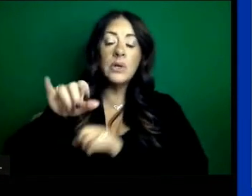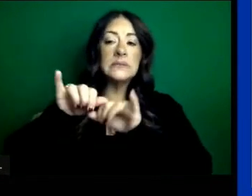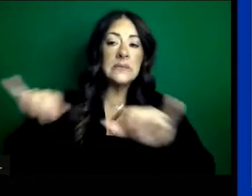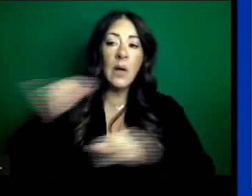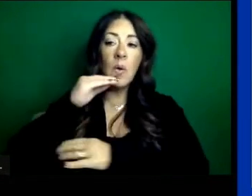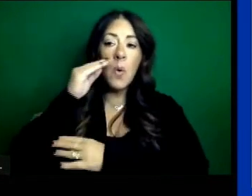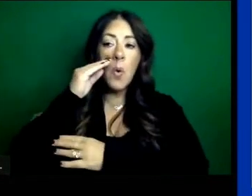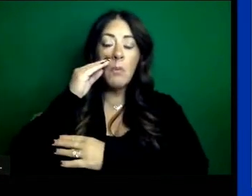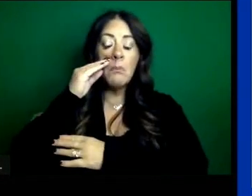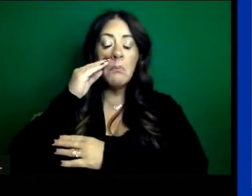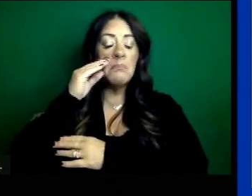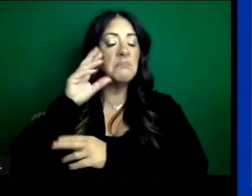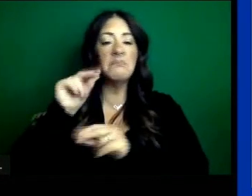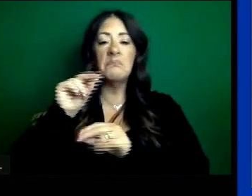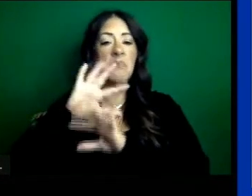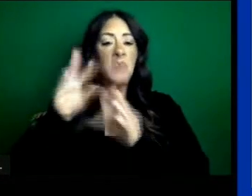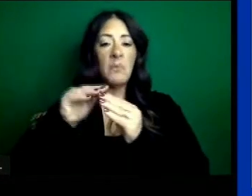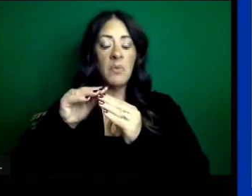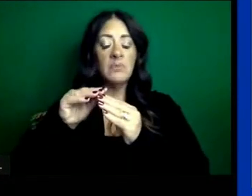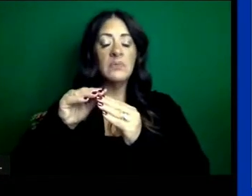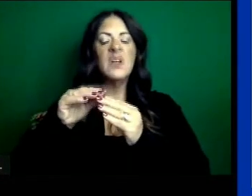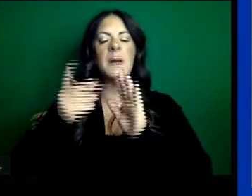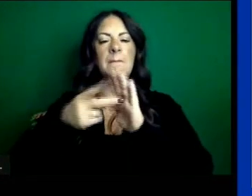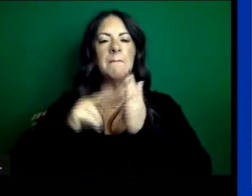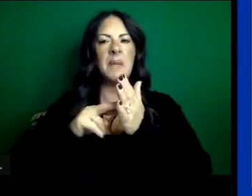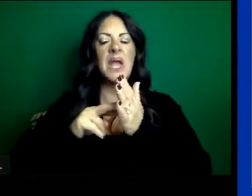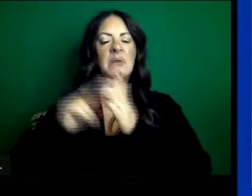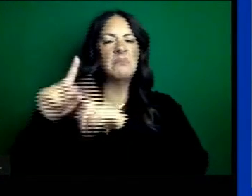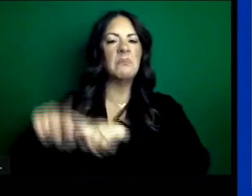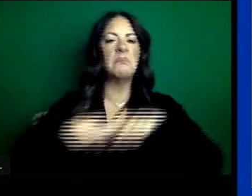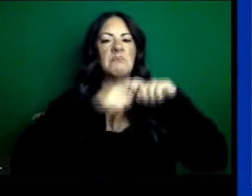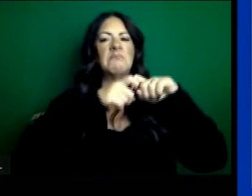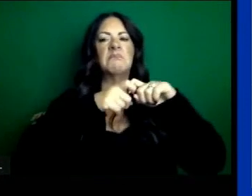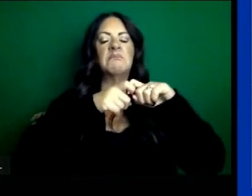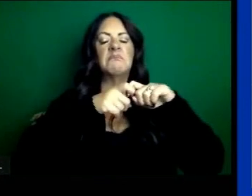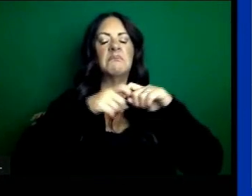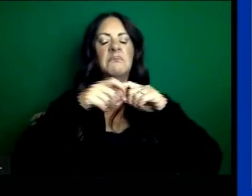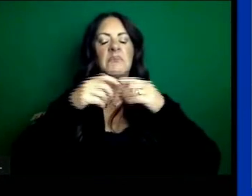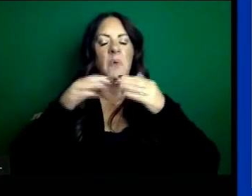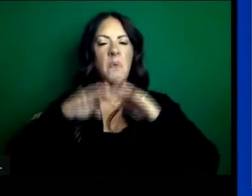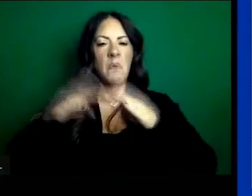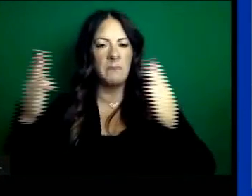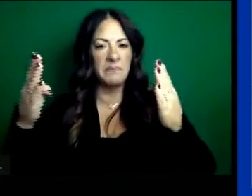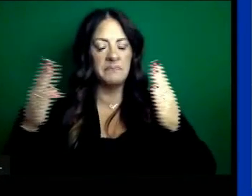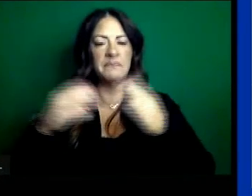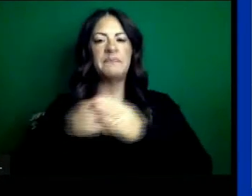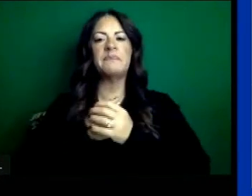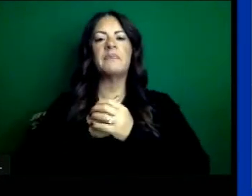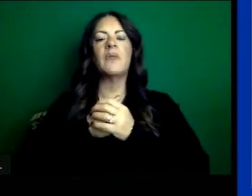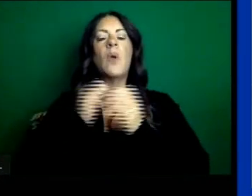A REMINDER THAT OUR REGIONAL STAY AT HOME ORDER WHICH HAS BEEN LIFTED STATEWIDE, REALLY